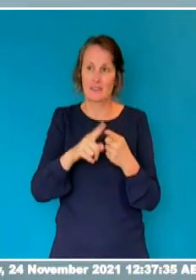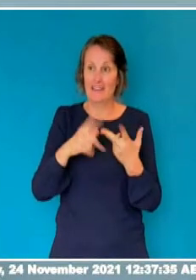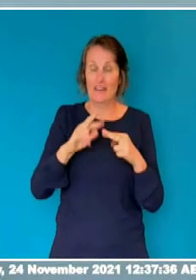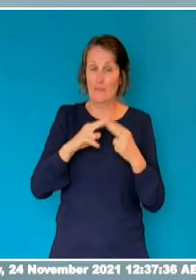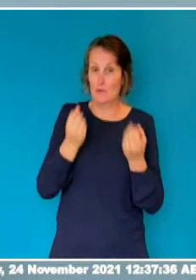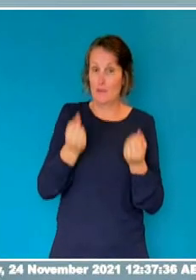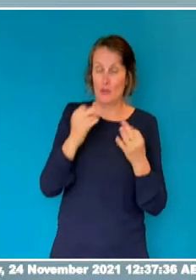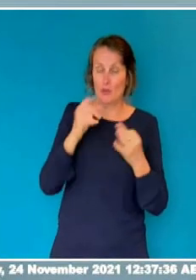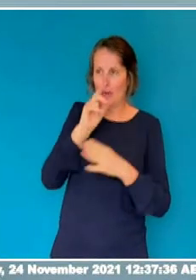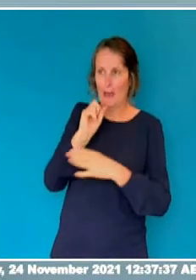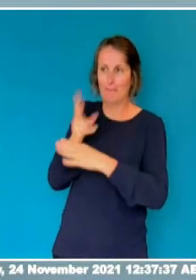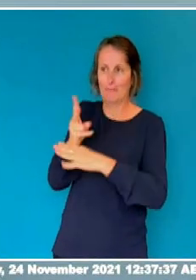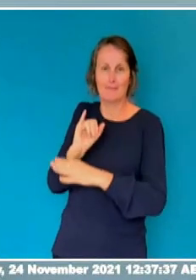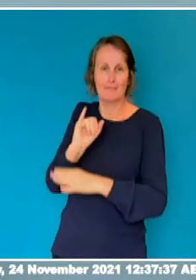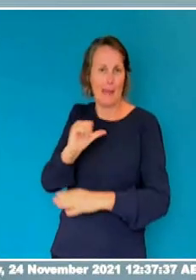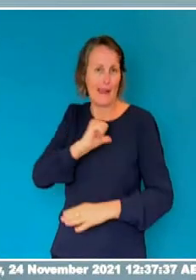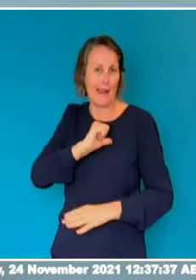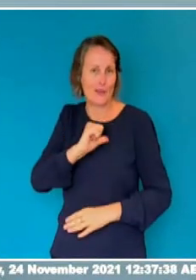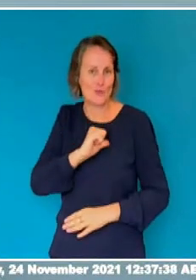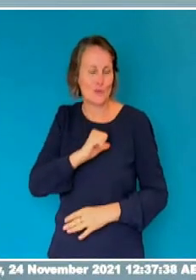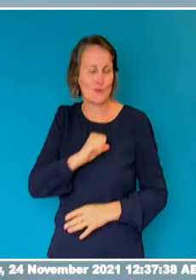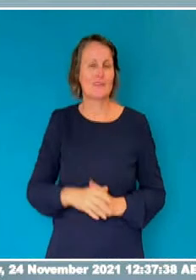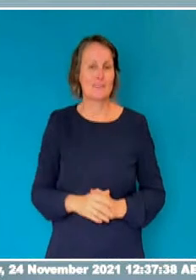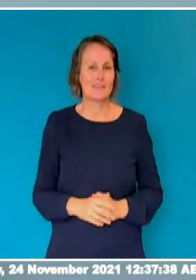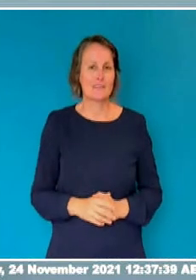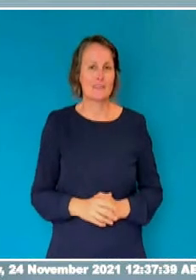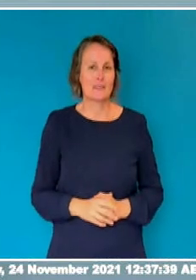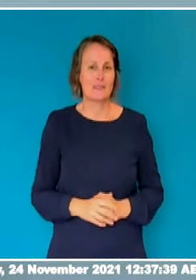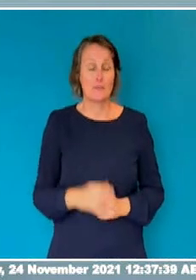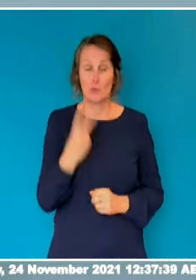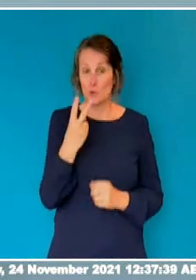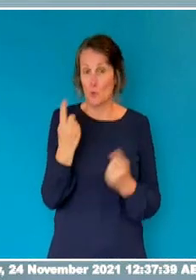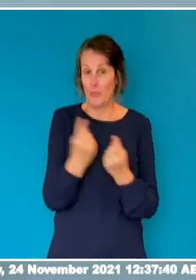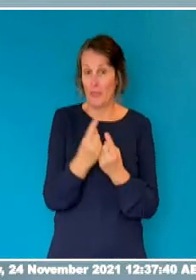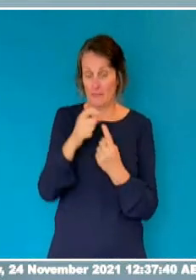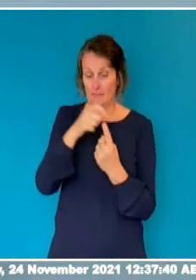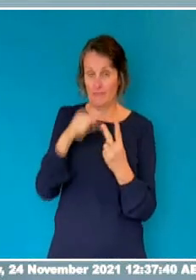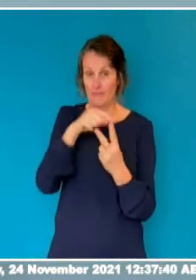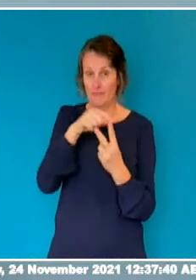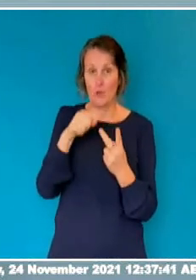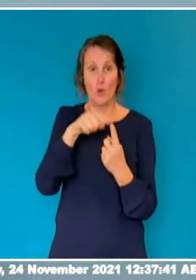Two things I would say, one, as I mentioned, we are looking at what kind of data we could